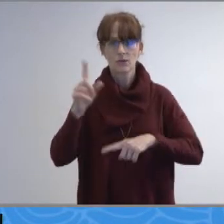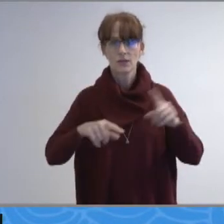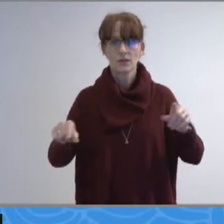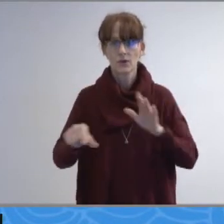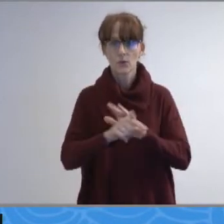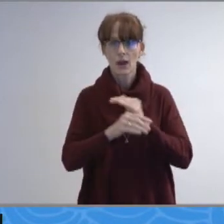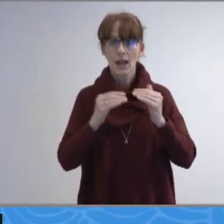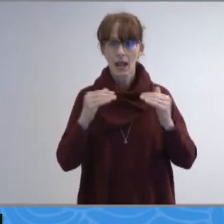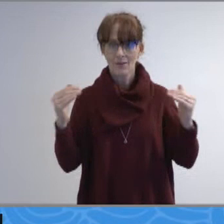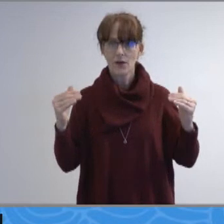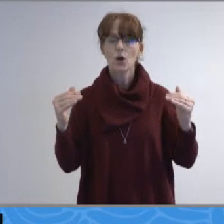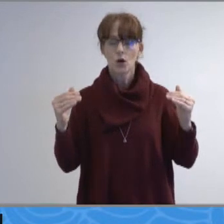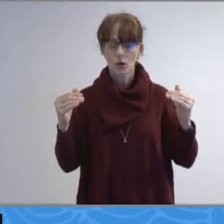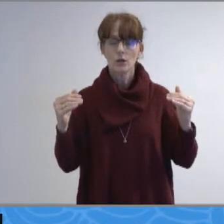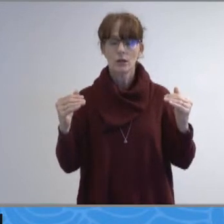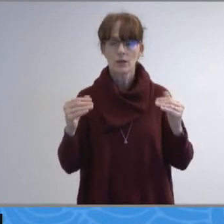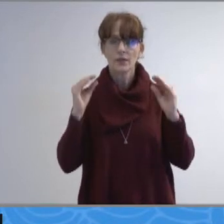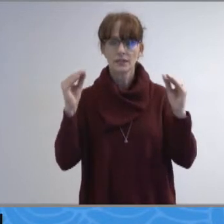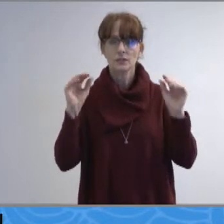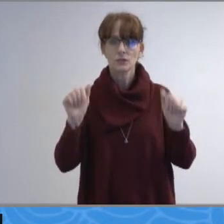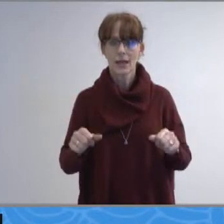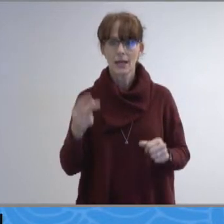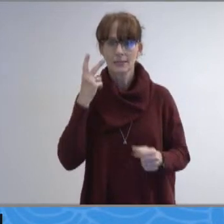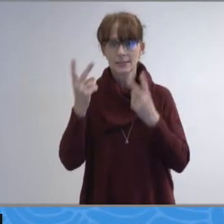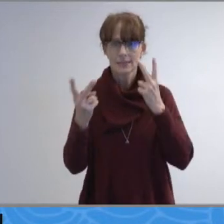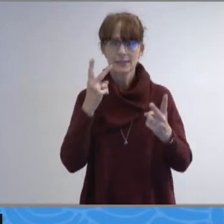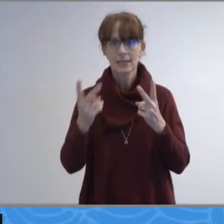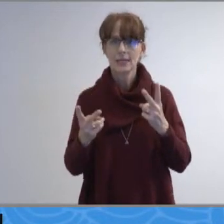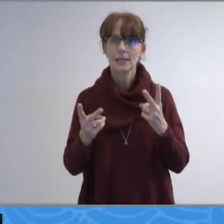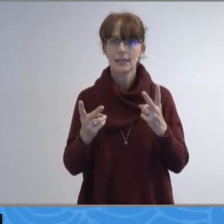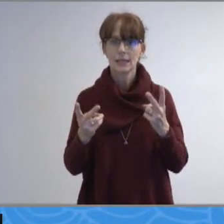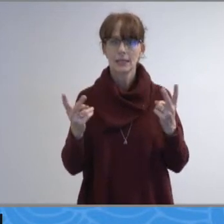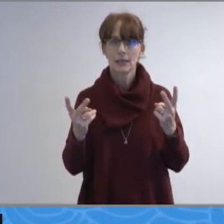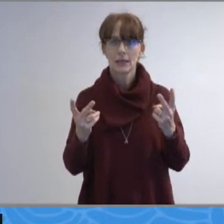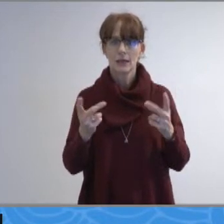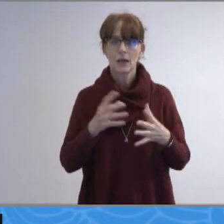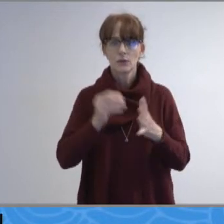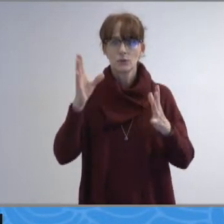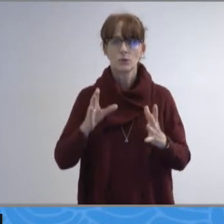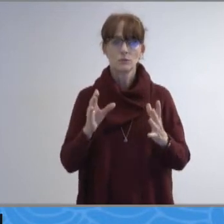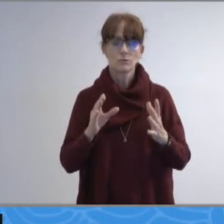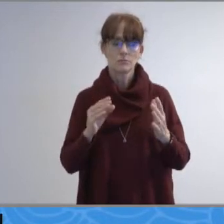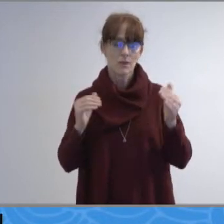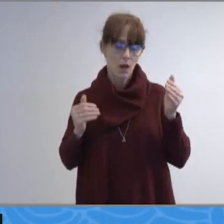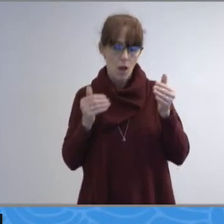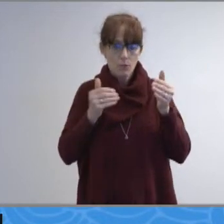So the teachers can see is the student approaching mastery on that standard or is a student